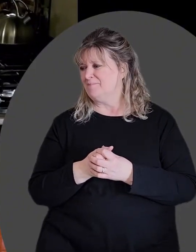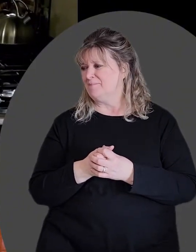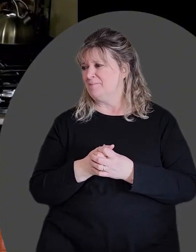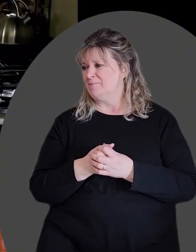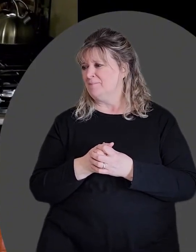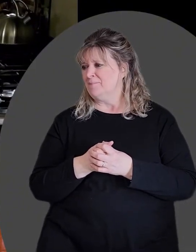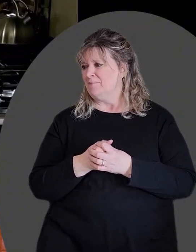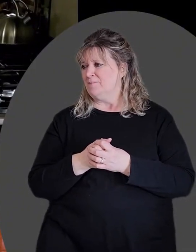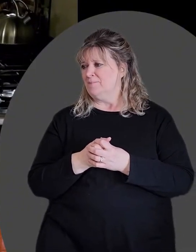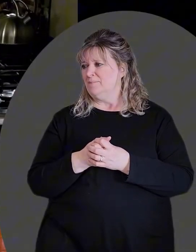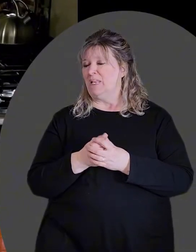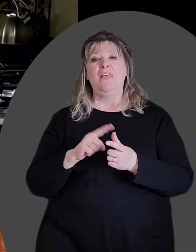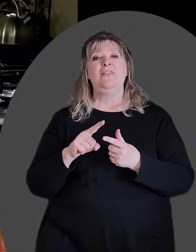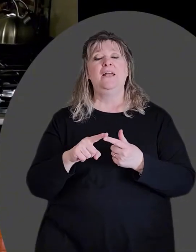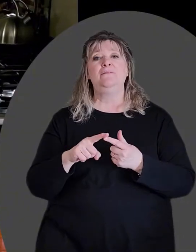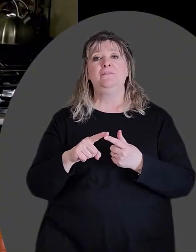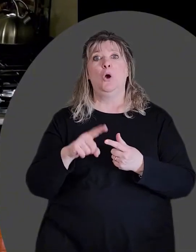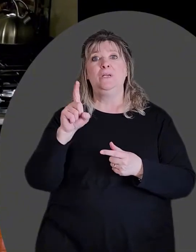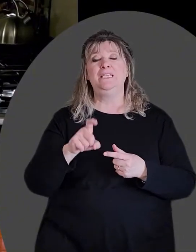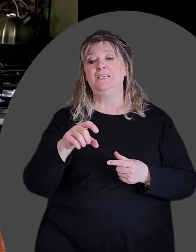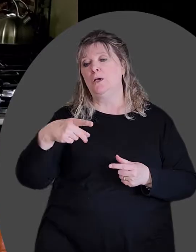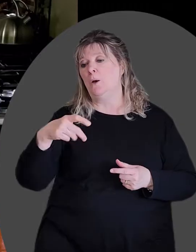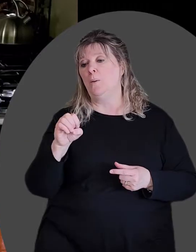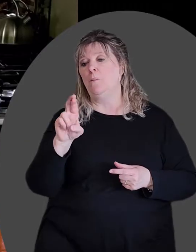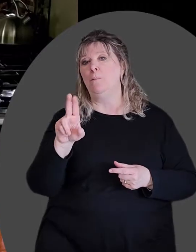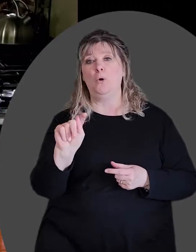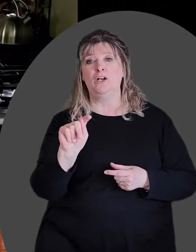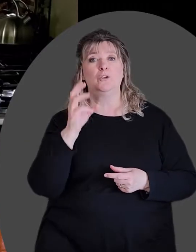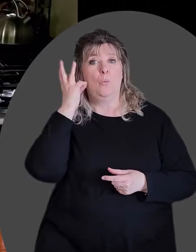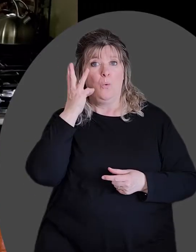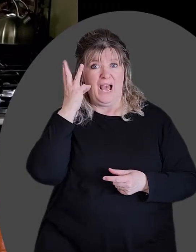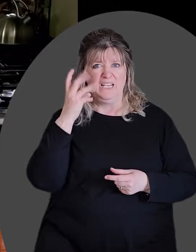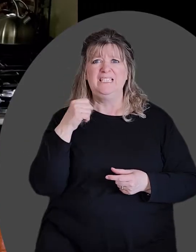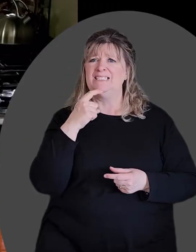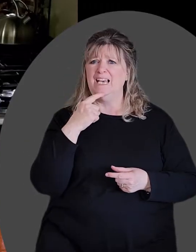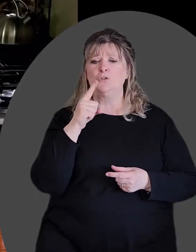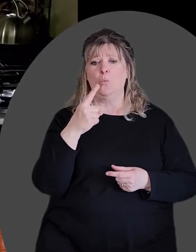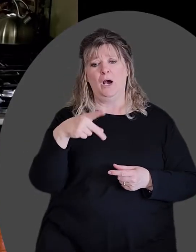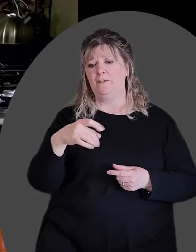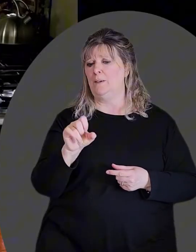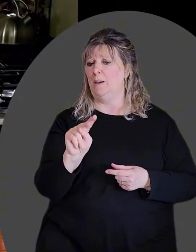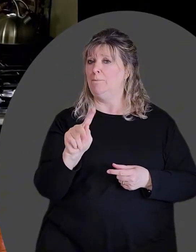then we're supposed to put in some port wine and it says a pint of port wine but that is of course